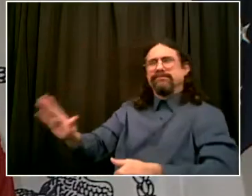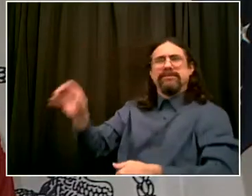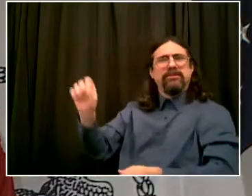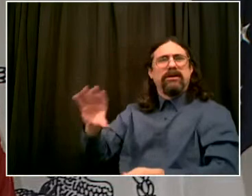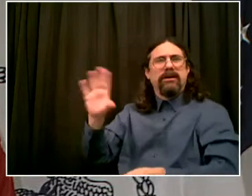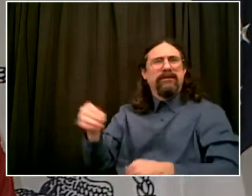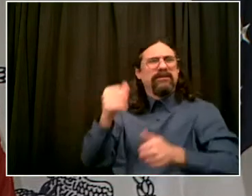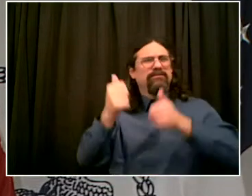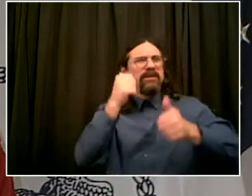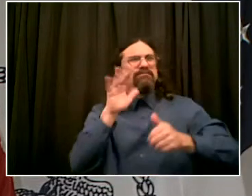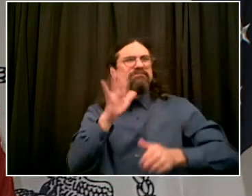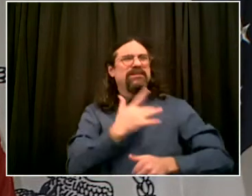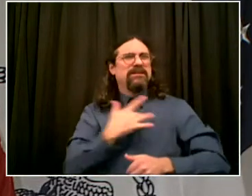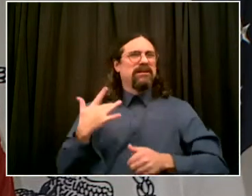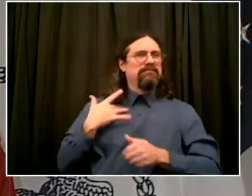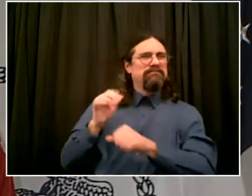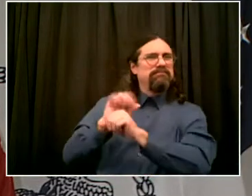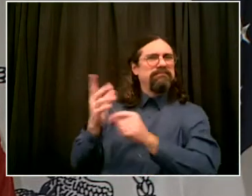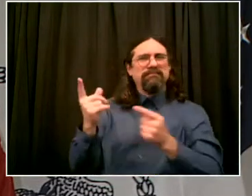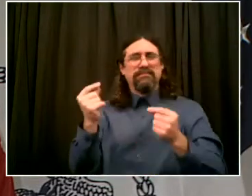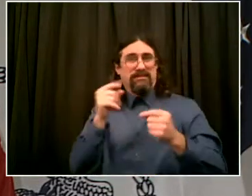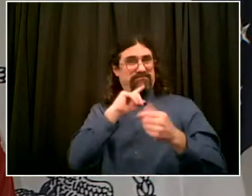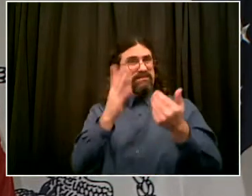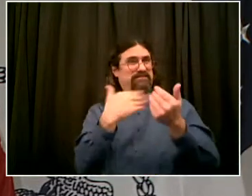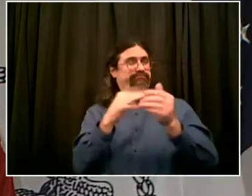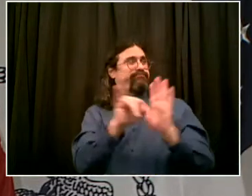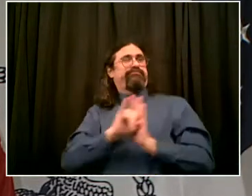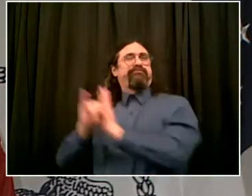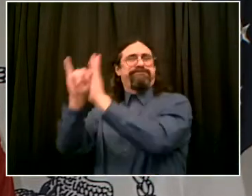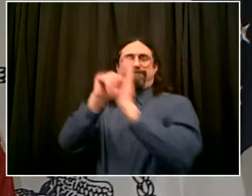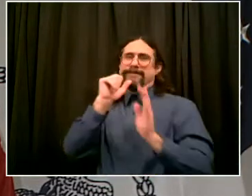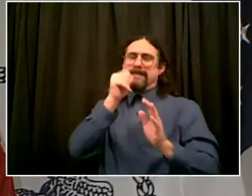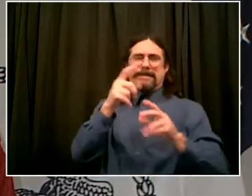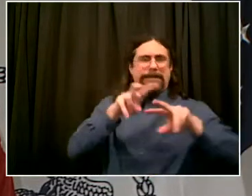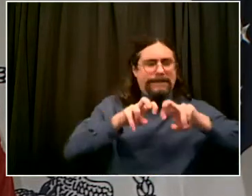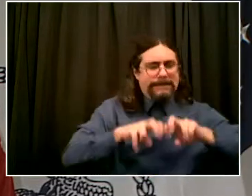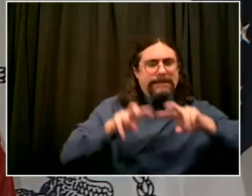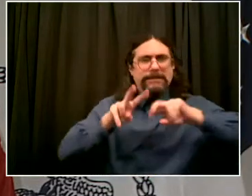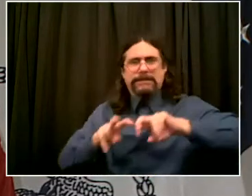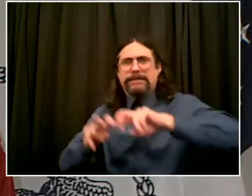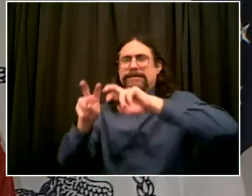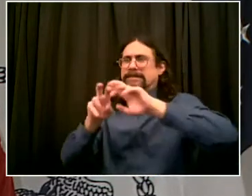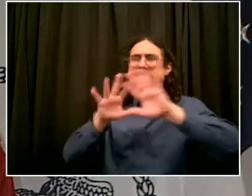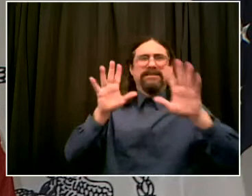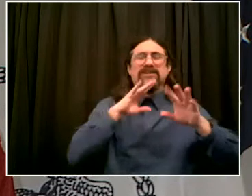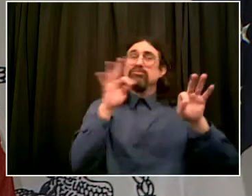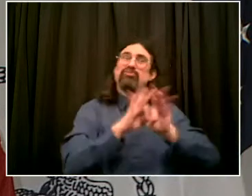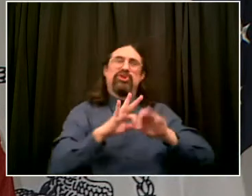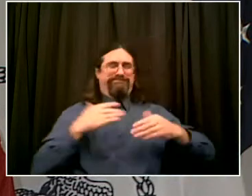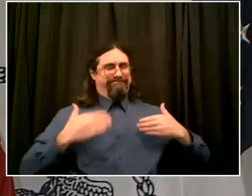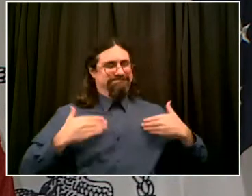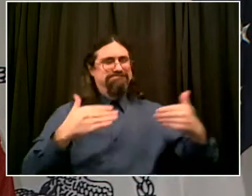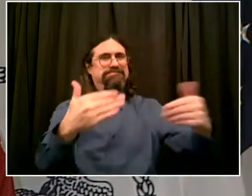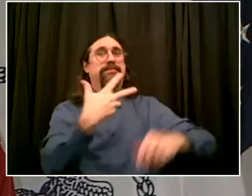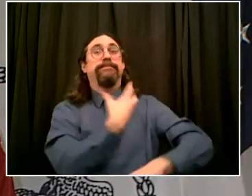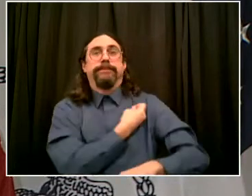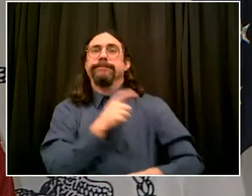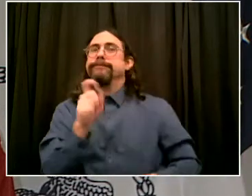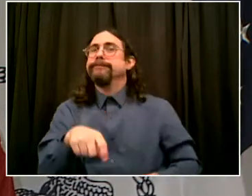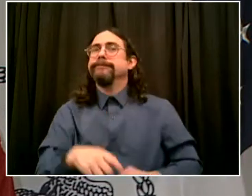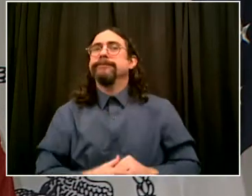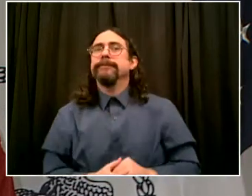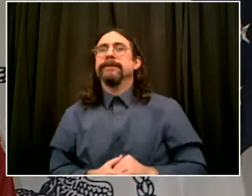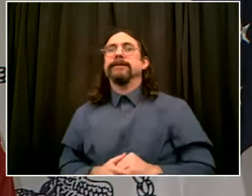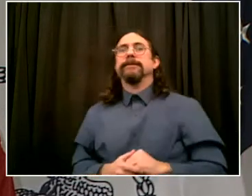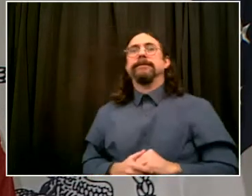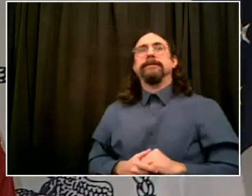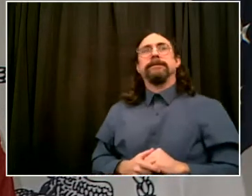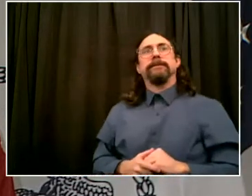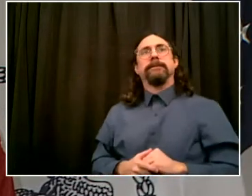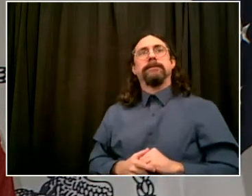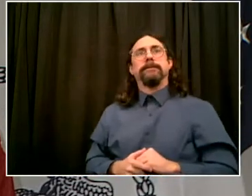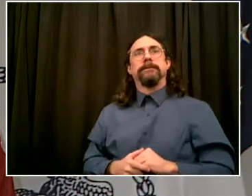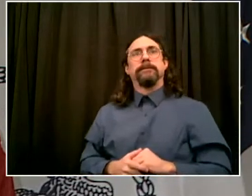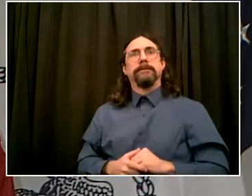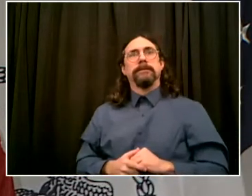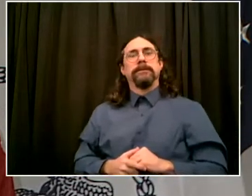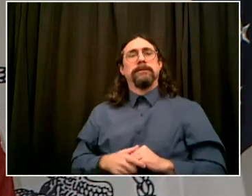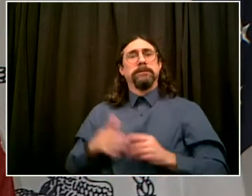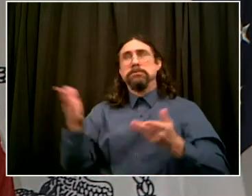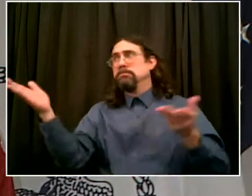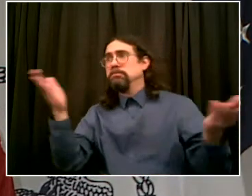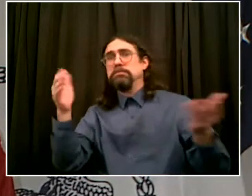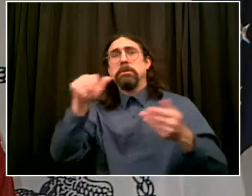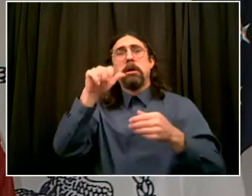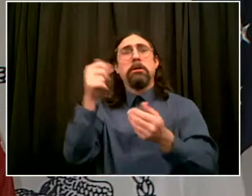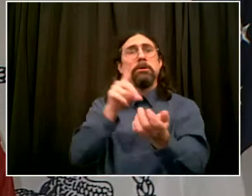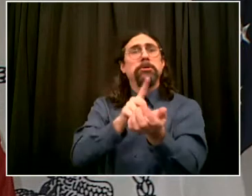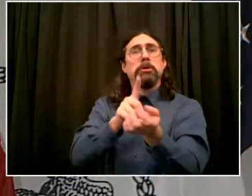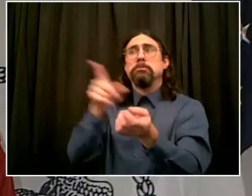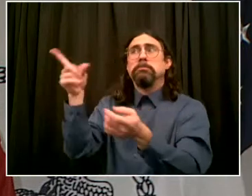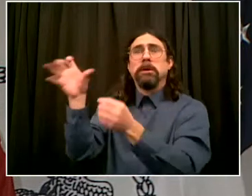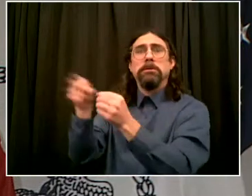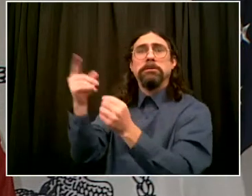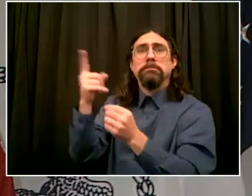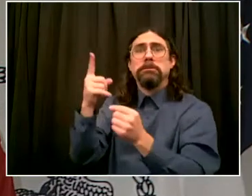VACCINES.